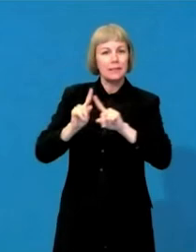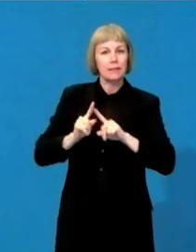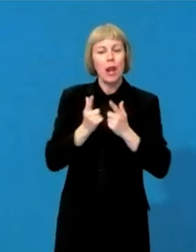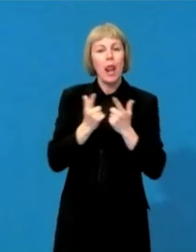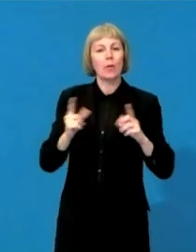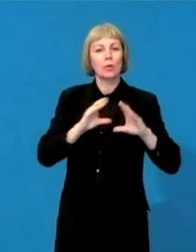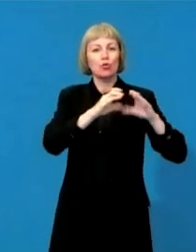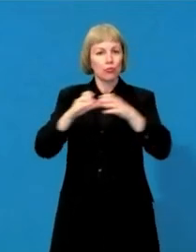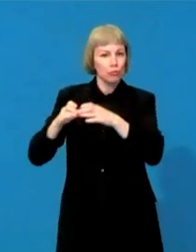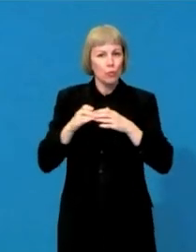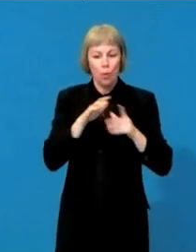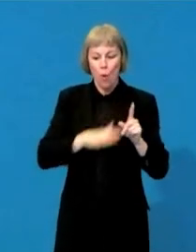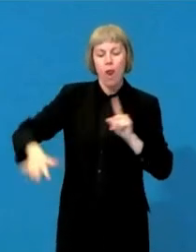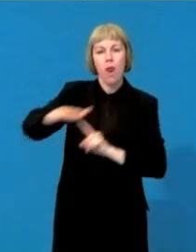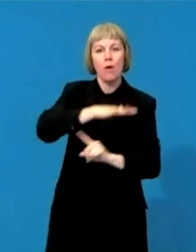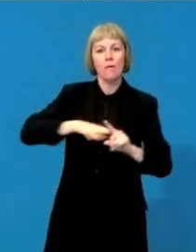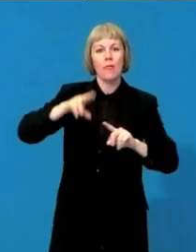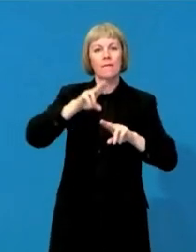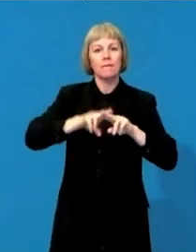they are all colour coded for the different language groups.